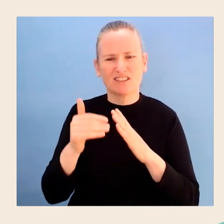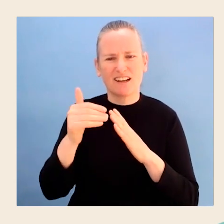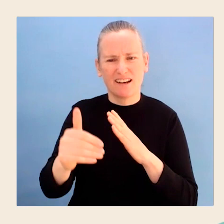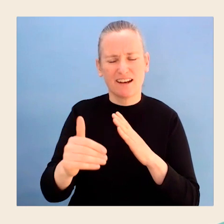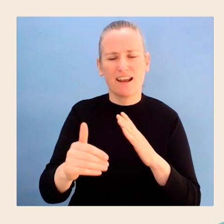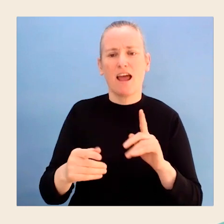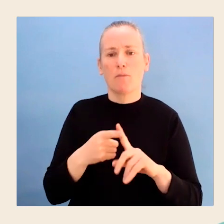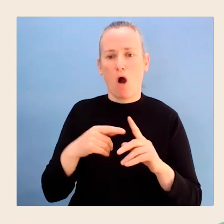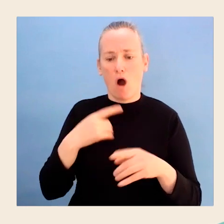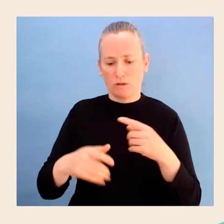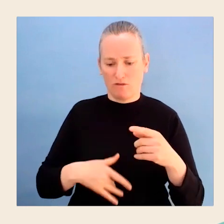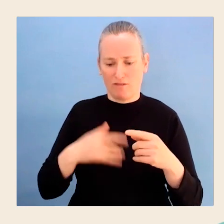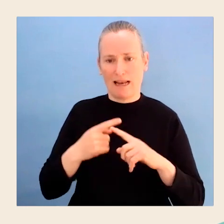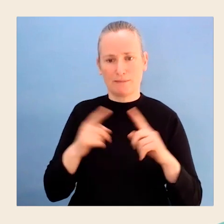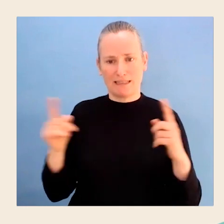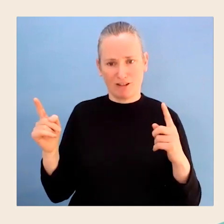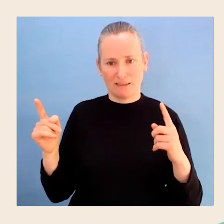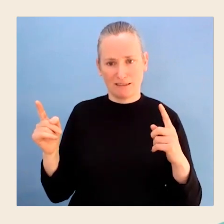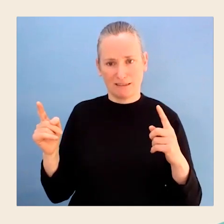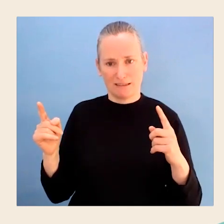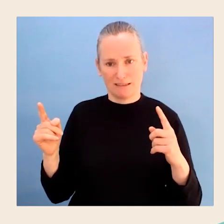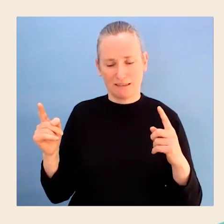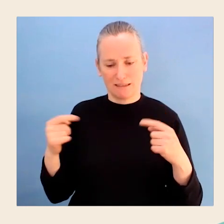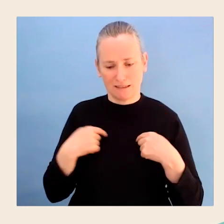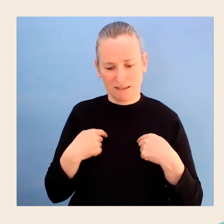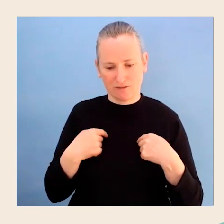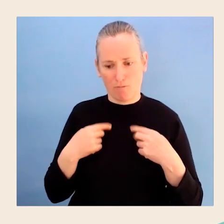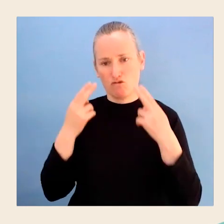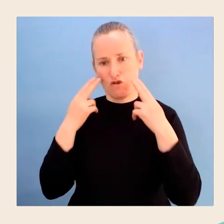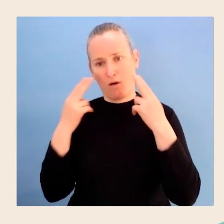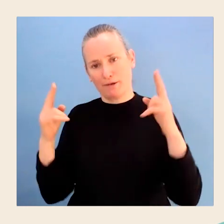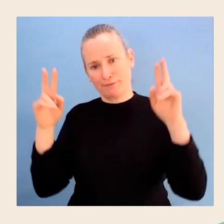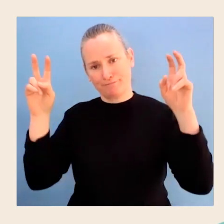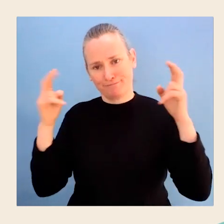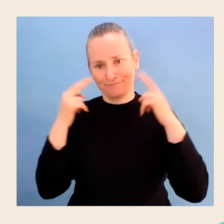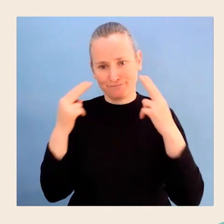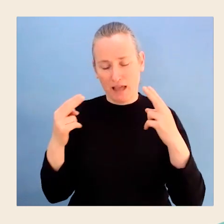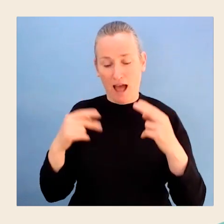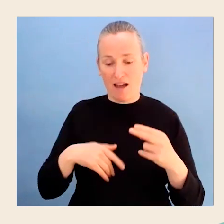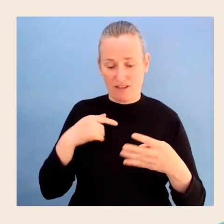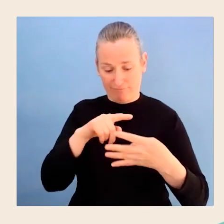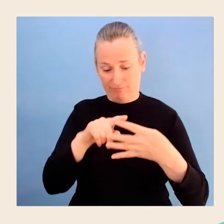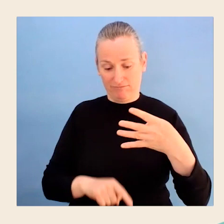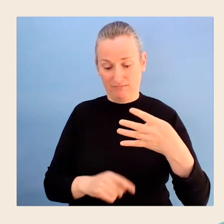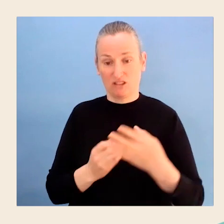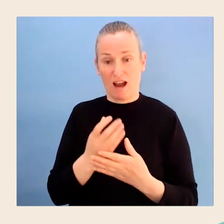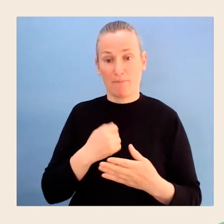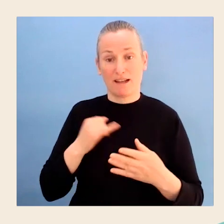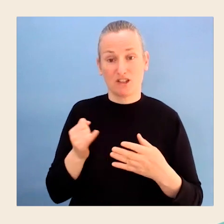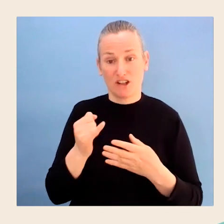of deviation from the accepted norm. And I feel that these words, in a sense. describe my journey in recent years